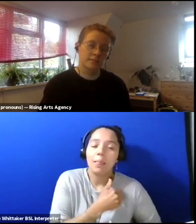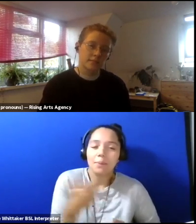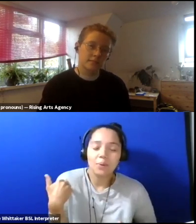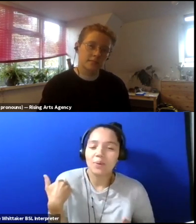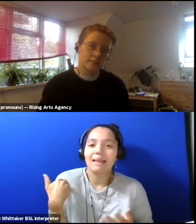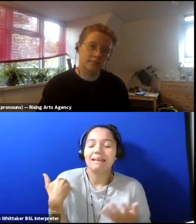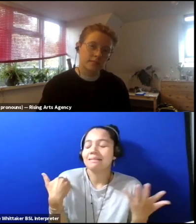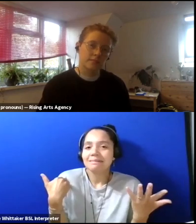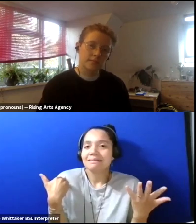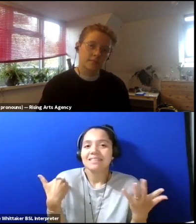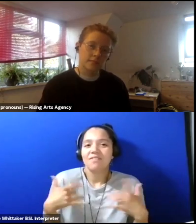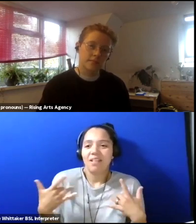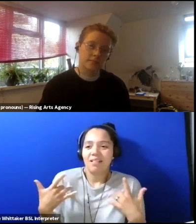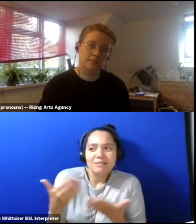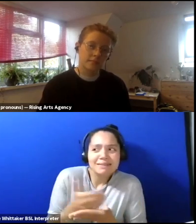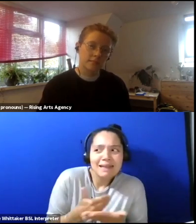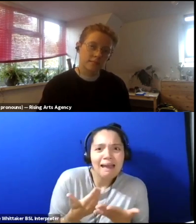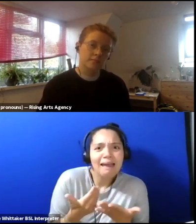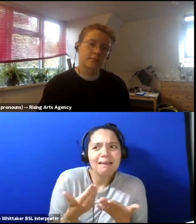feeling unsafe, also, doing those things.